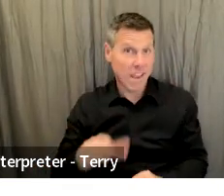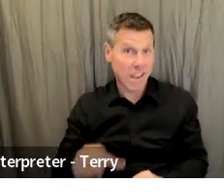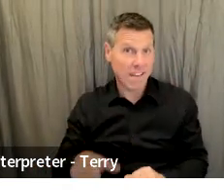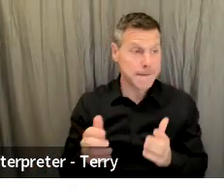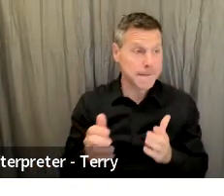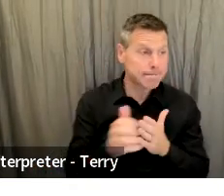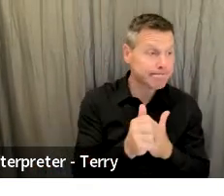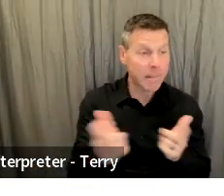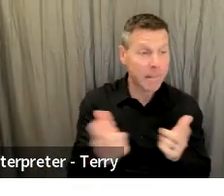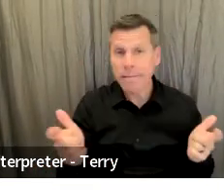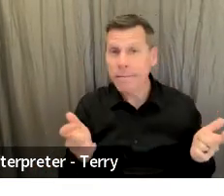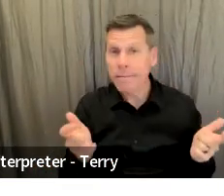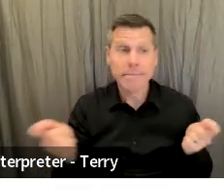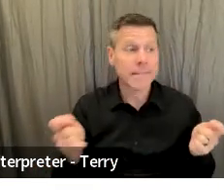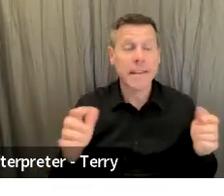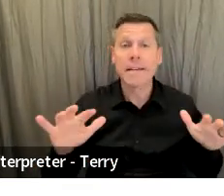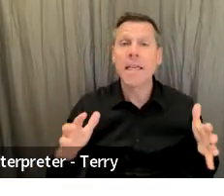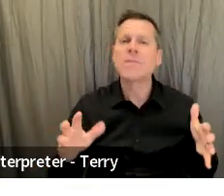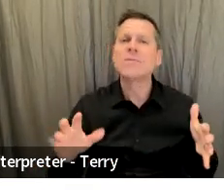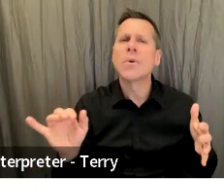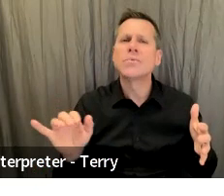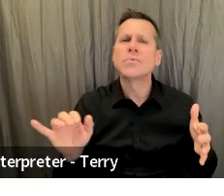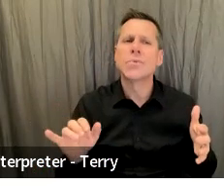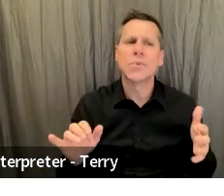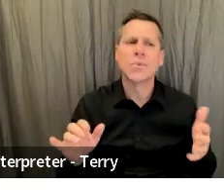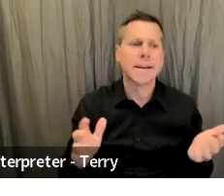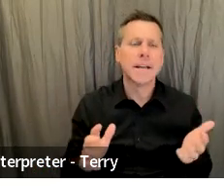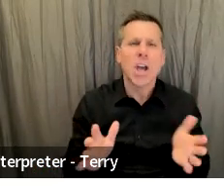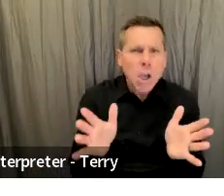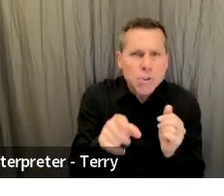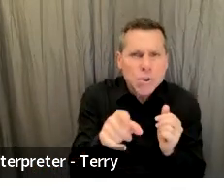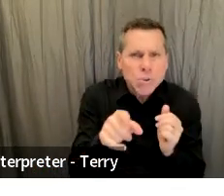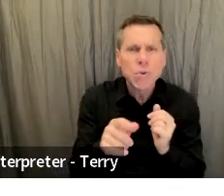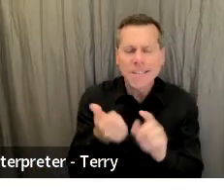but they would also sort of be encouraged to continue to do their own design